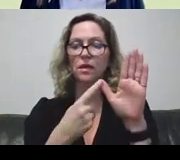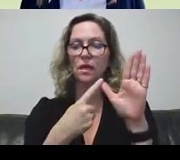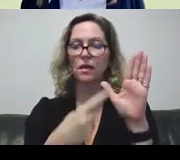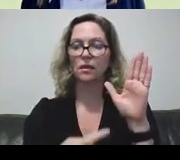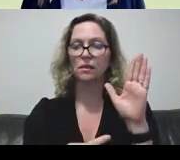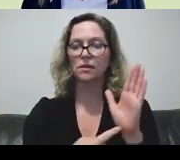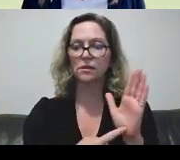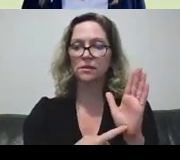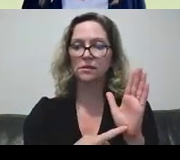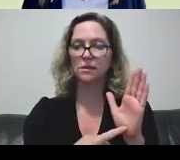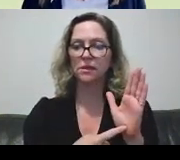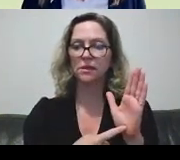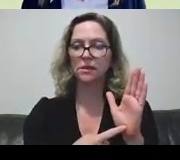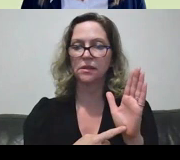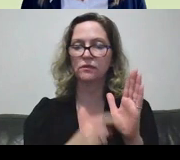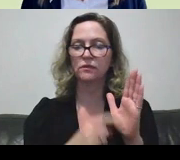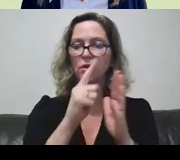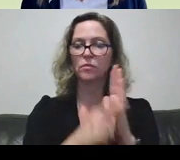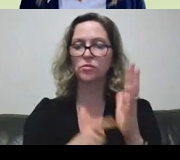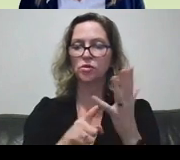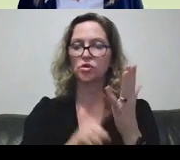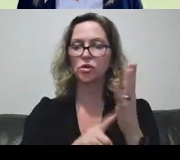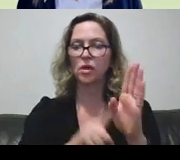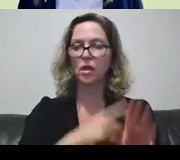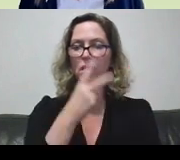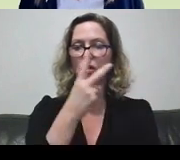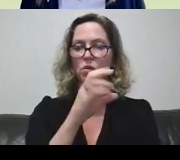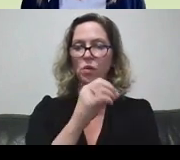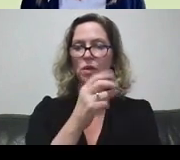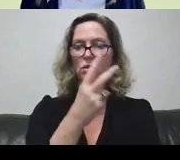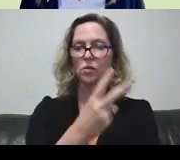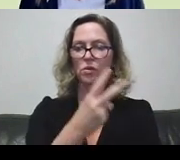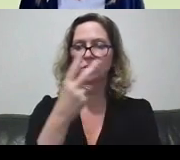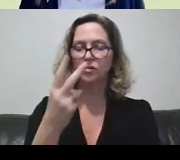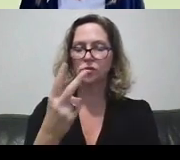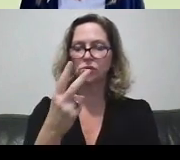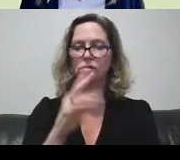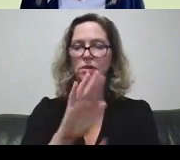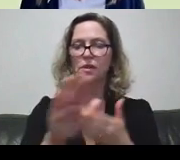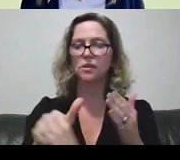dates July 22 to May 23 and these are the review case load